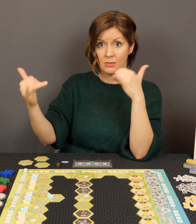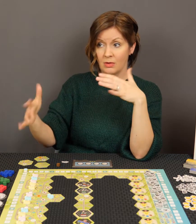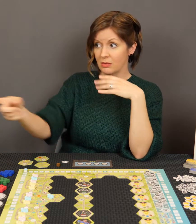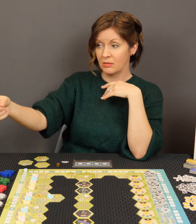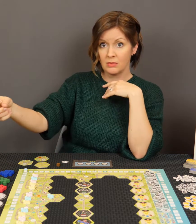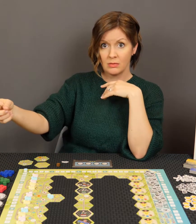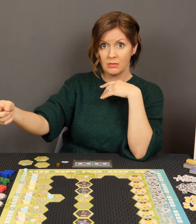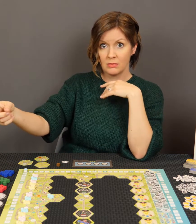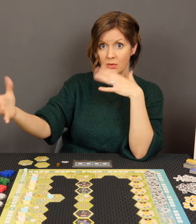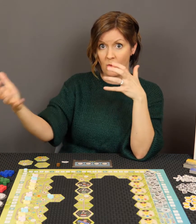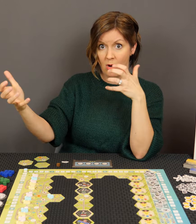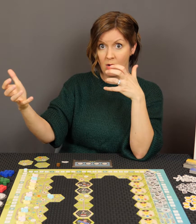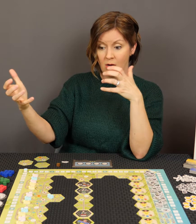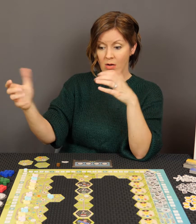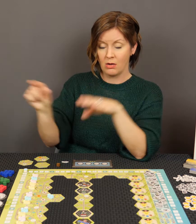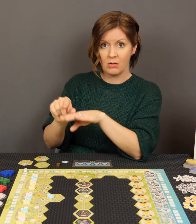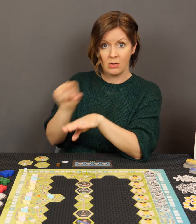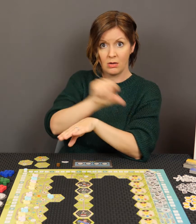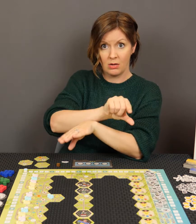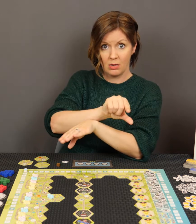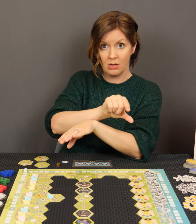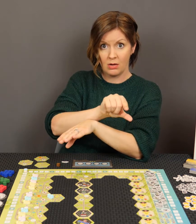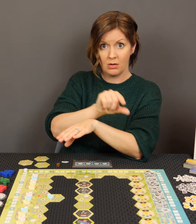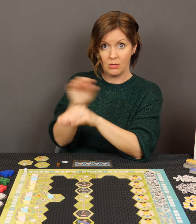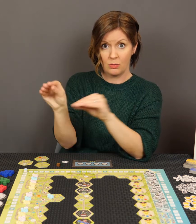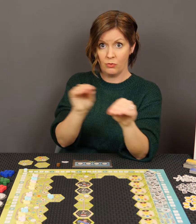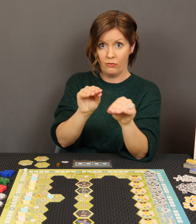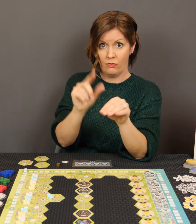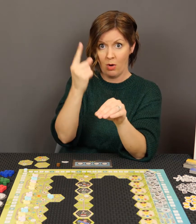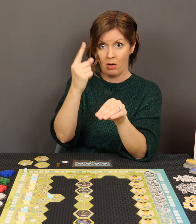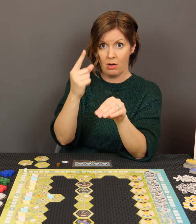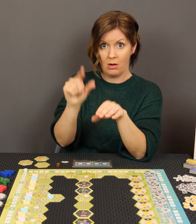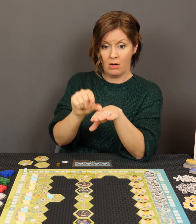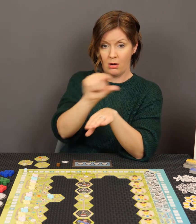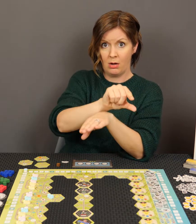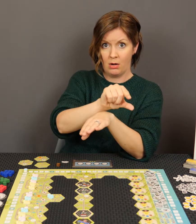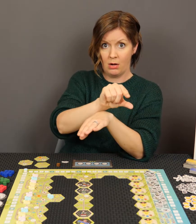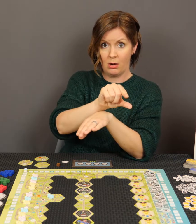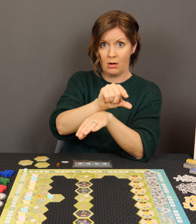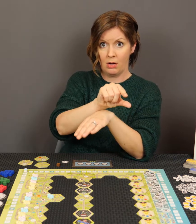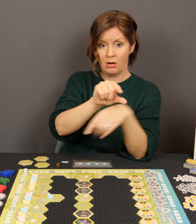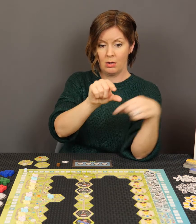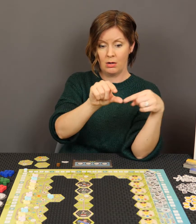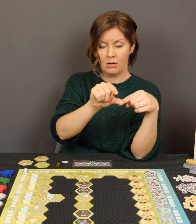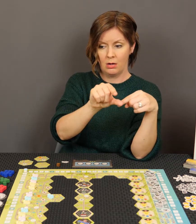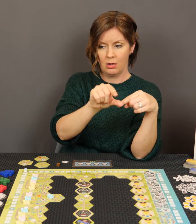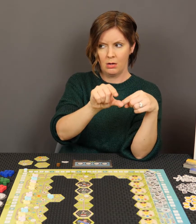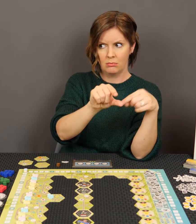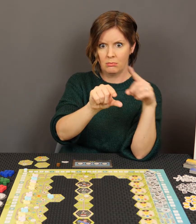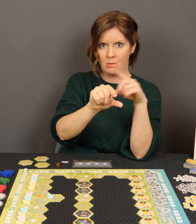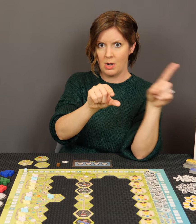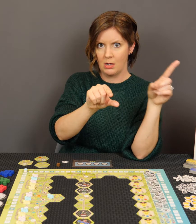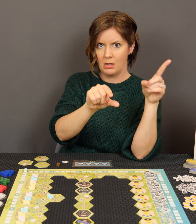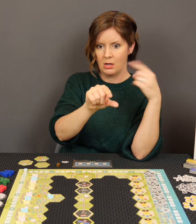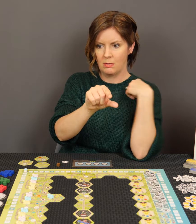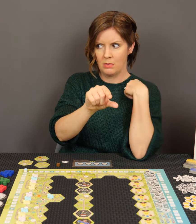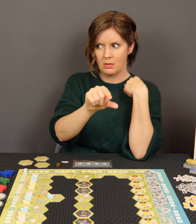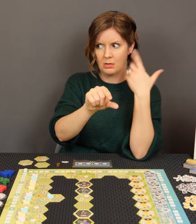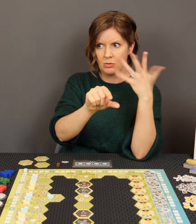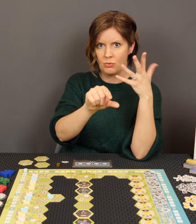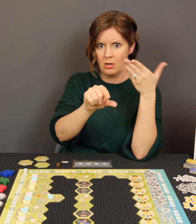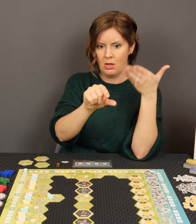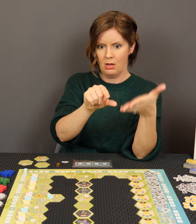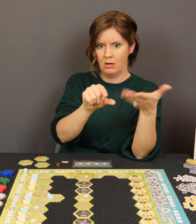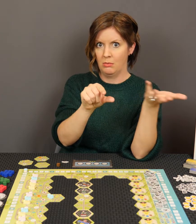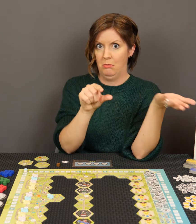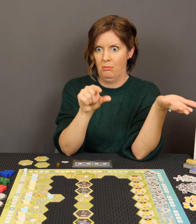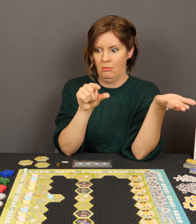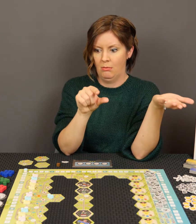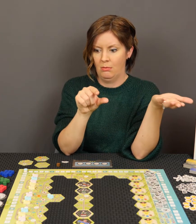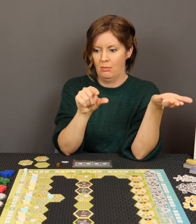If the next player also wants to move 1 space forward, but I’m already there,